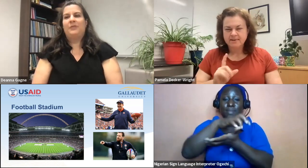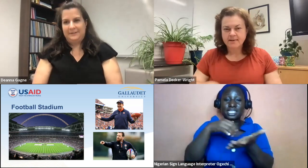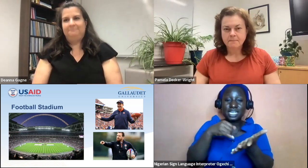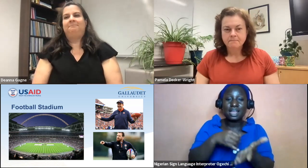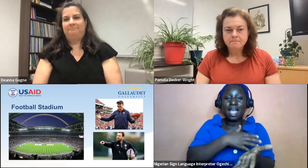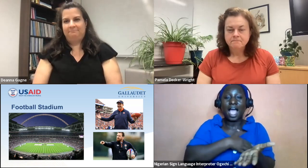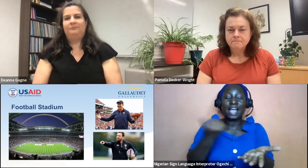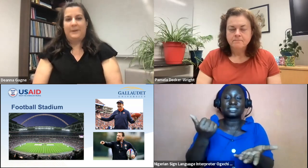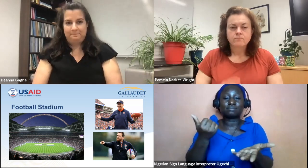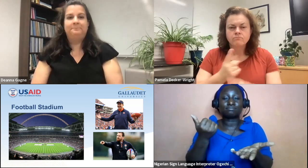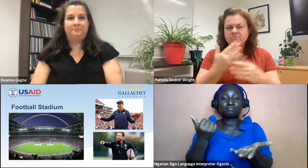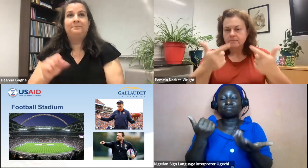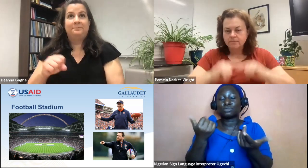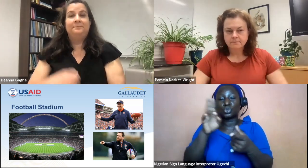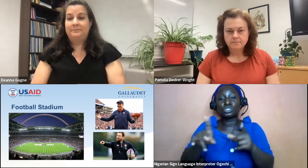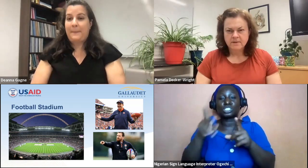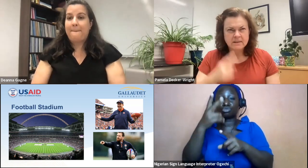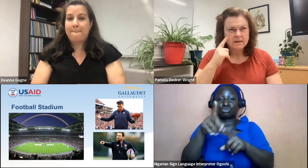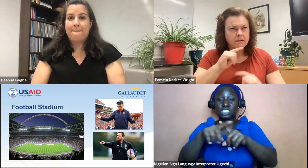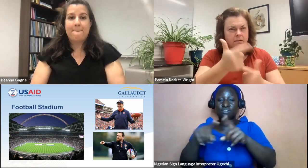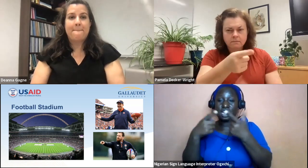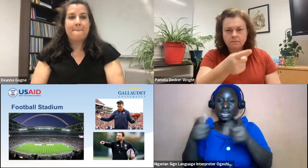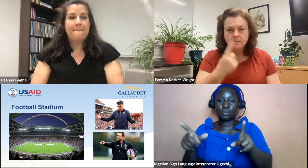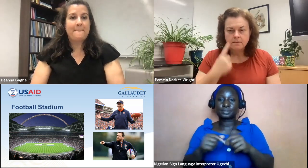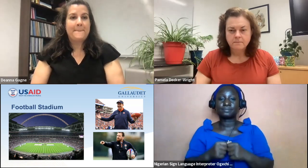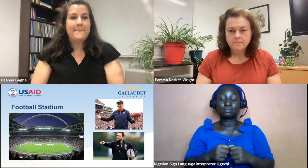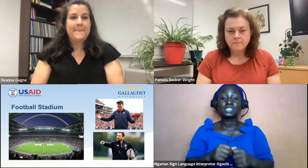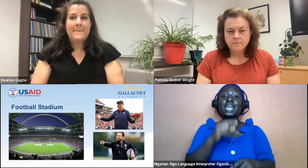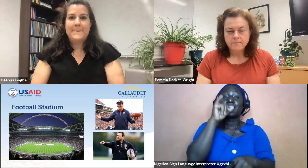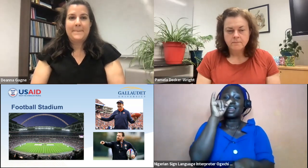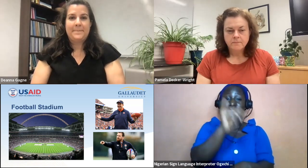even forcing that for seeing these different languages in You're right. Okay. Next slide